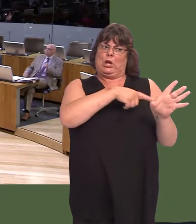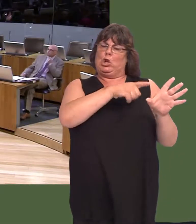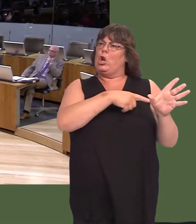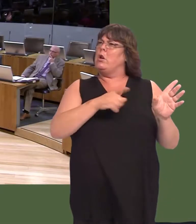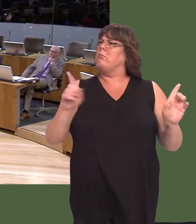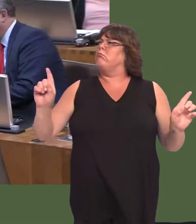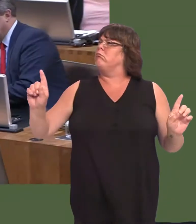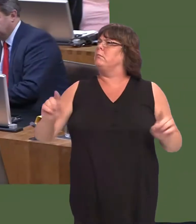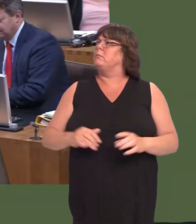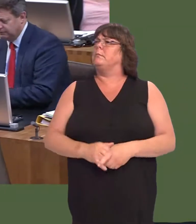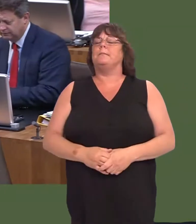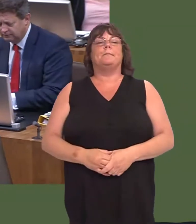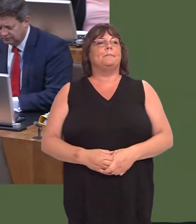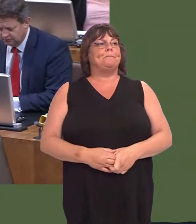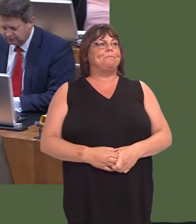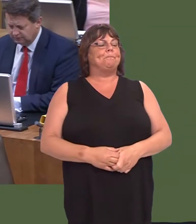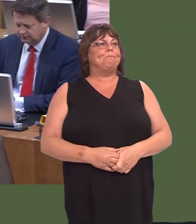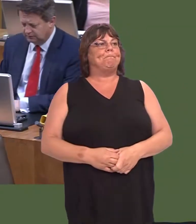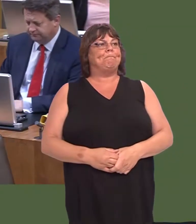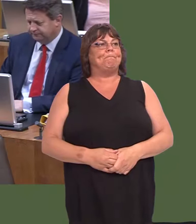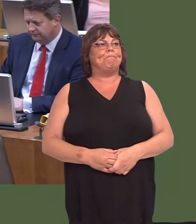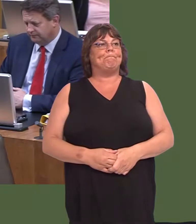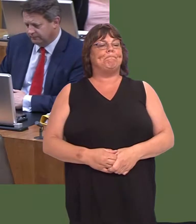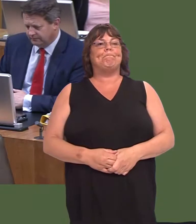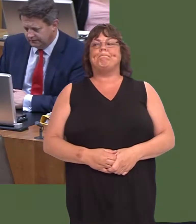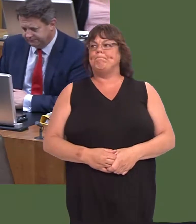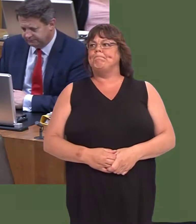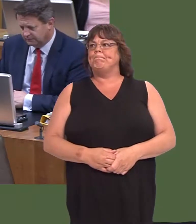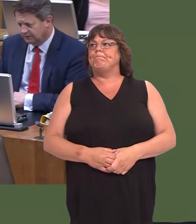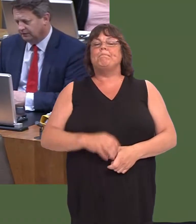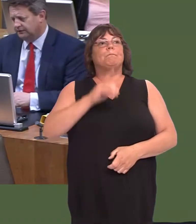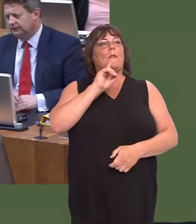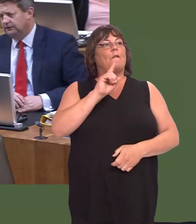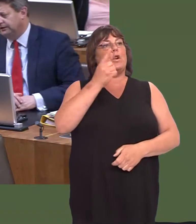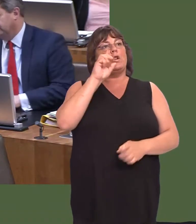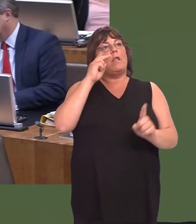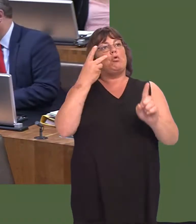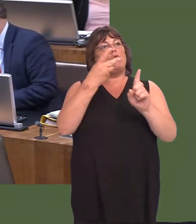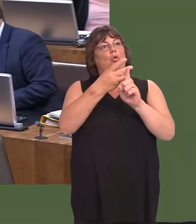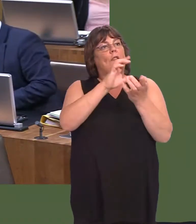Carwyn Jones: Well, first of all, in terms of the tourism fund for 2017, funding has